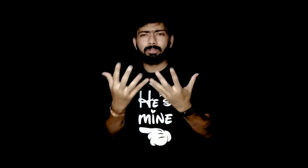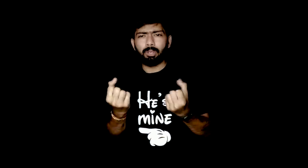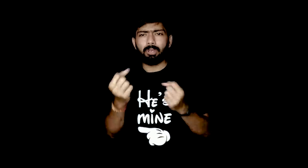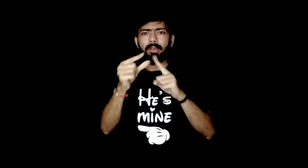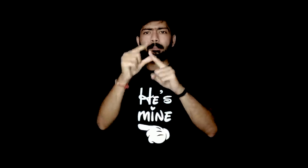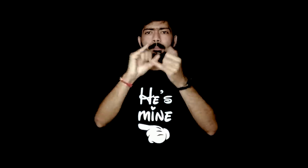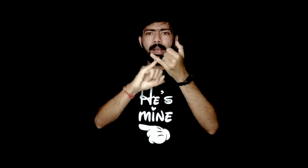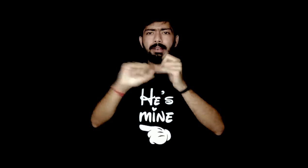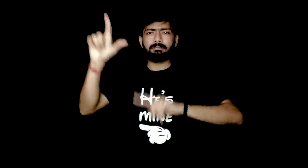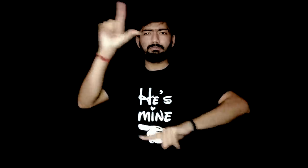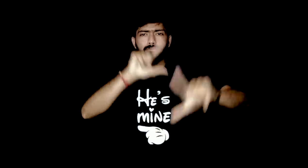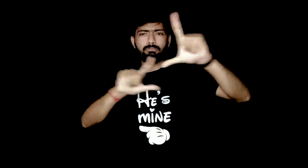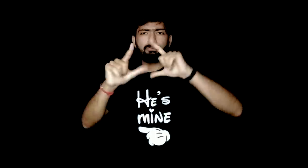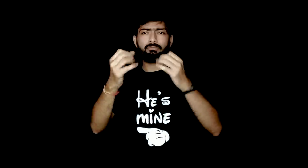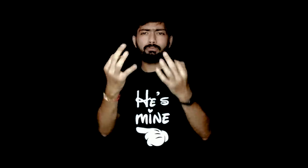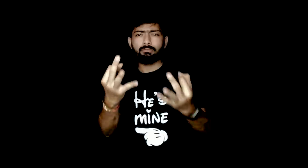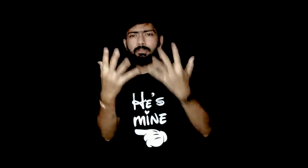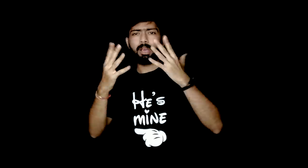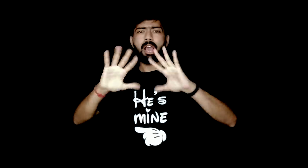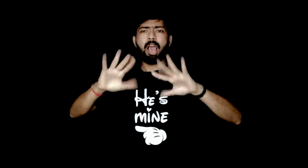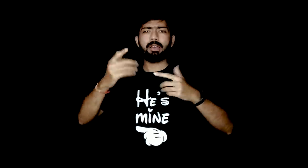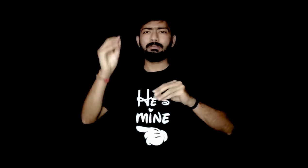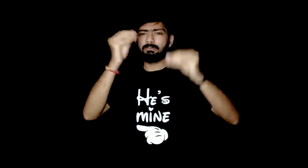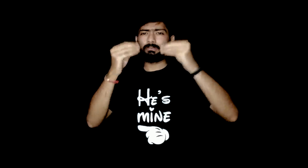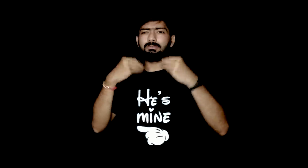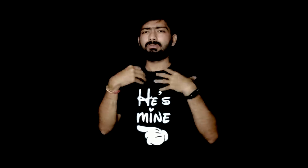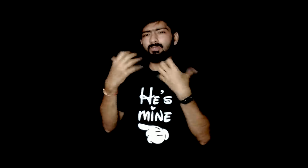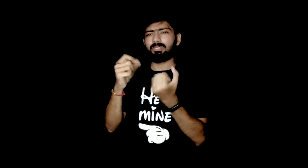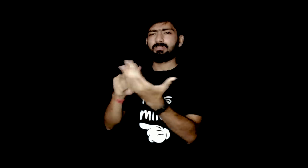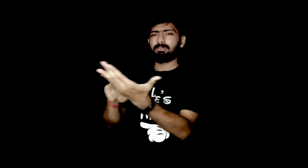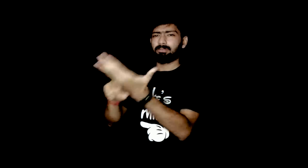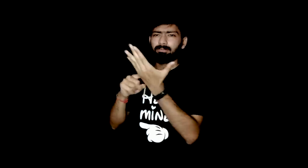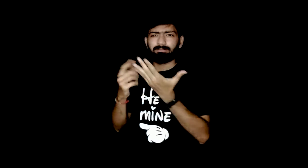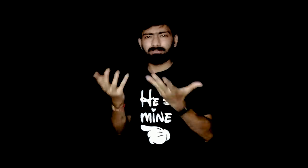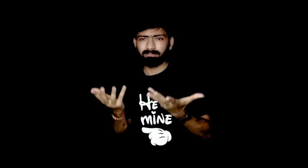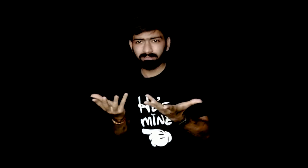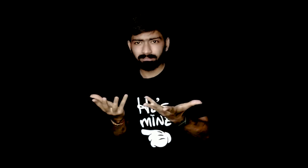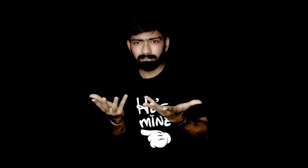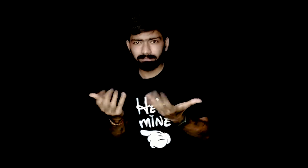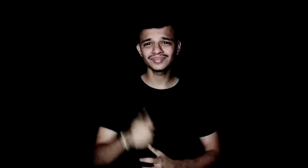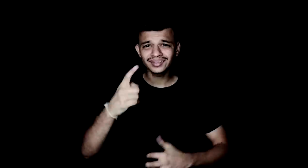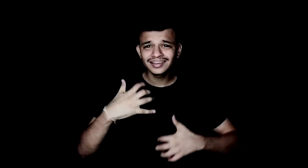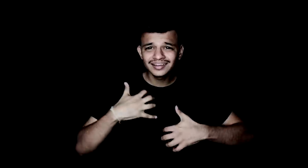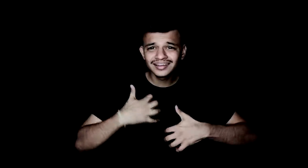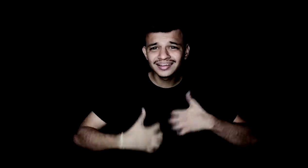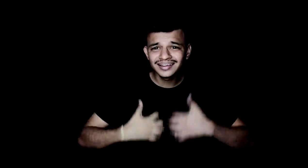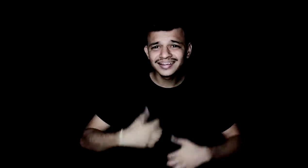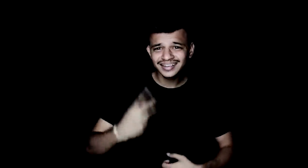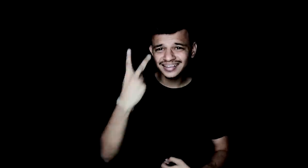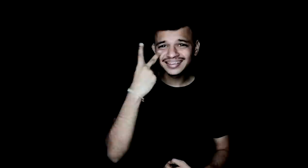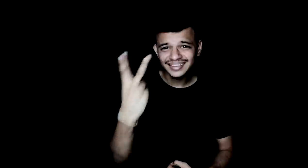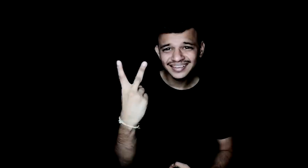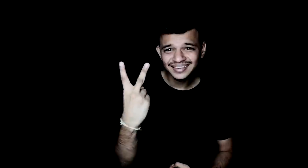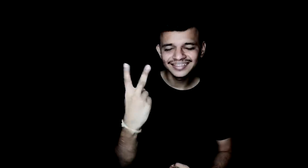But I want to show photo editing, please? Are you interested to see?